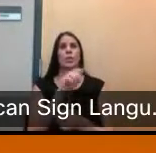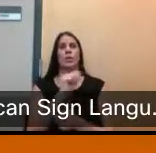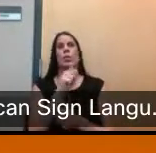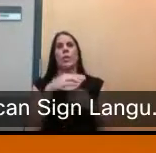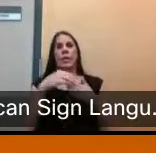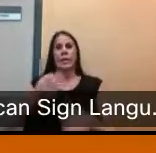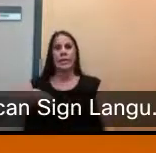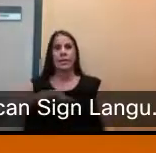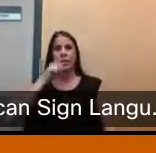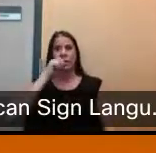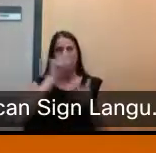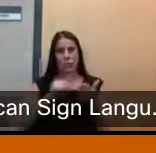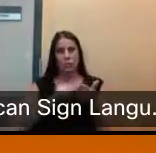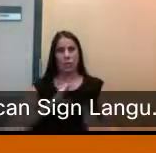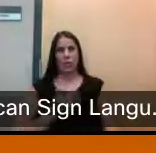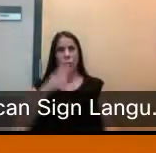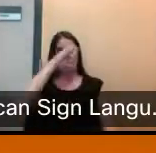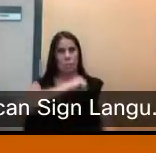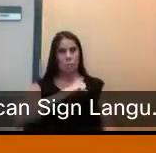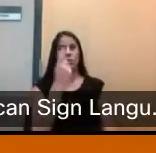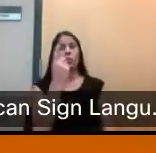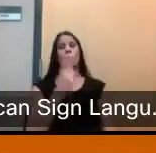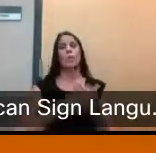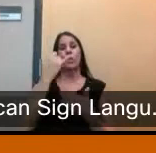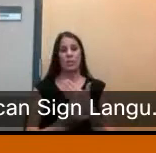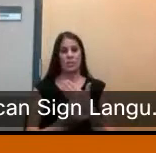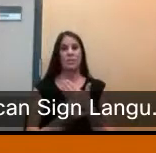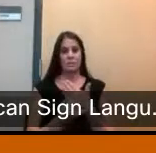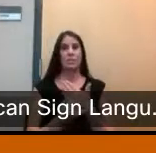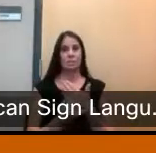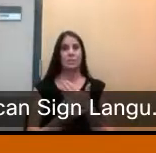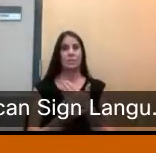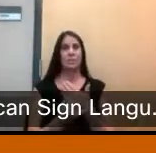And checking our assumptions. So, 1 of the projects, um, I completed our center, it's